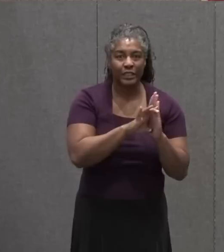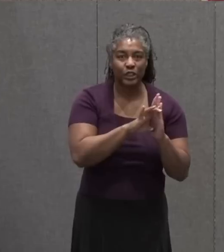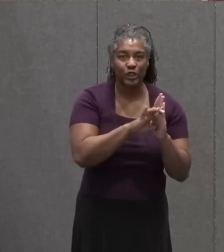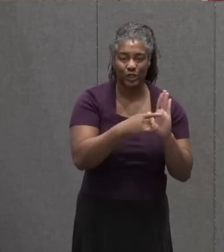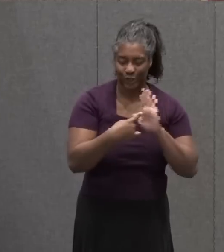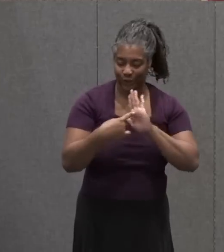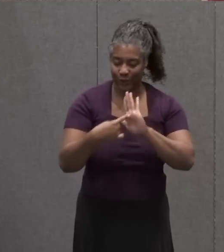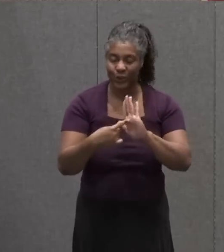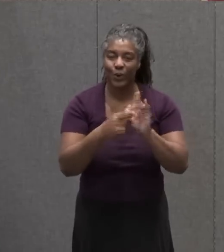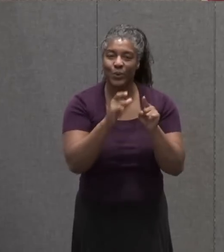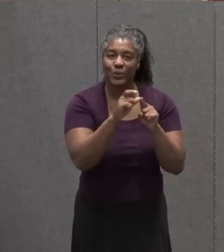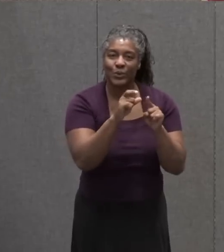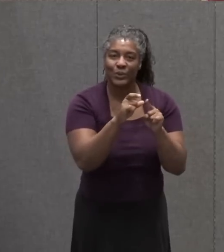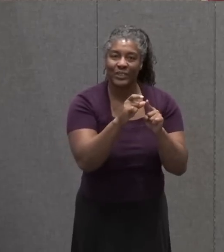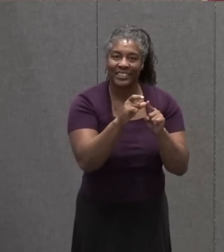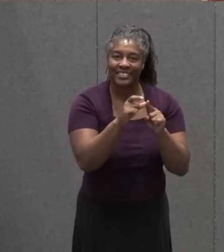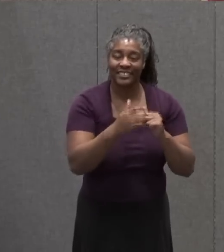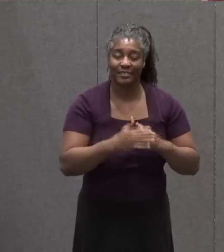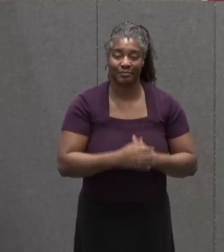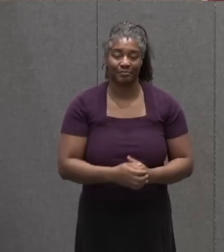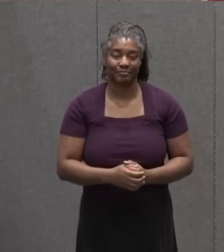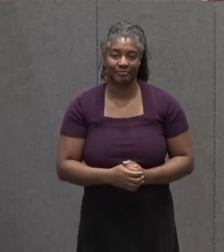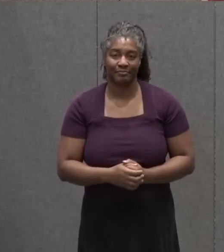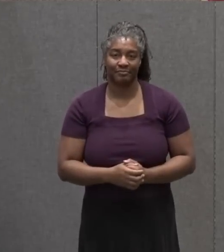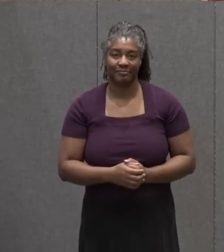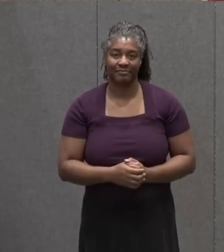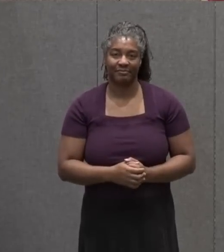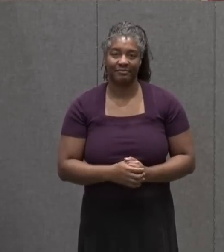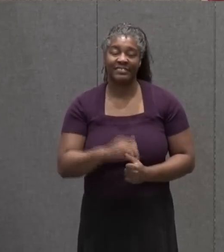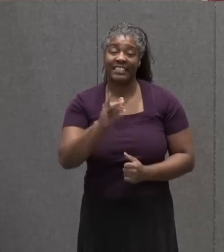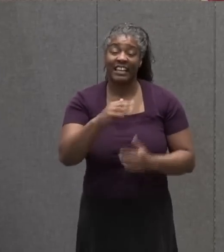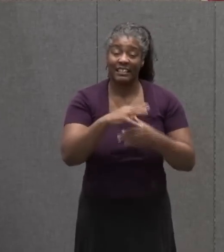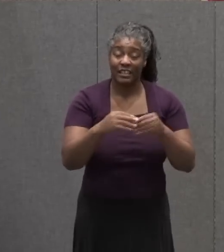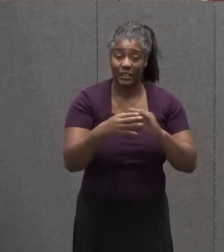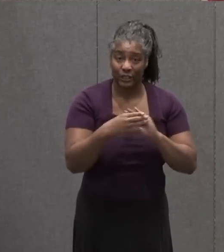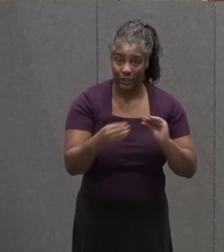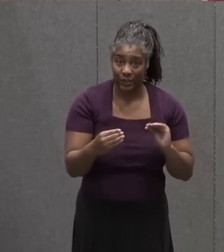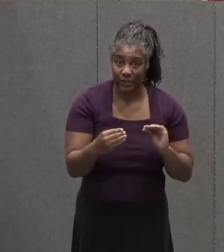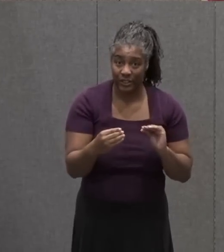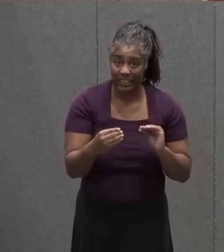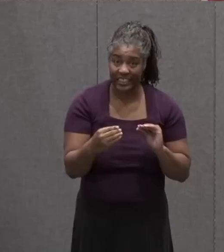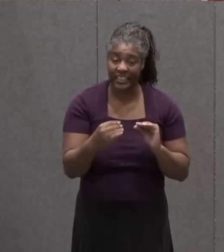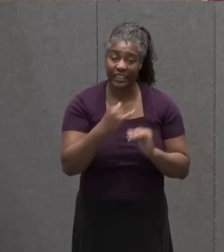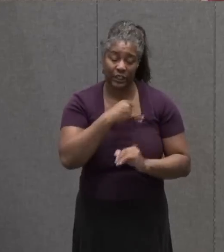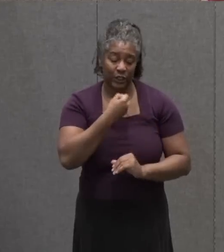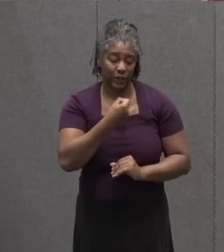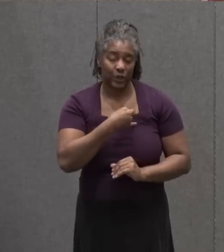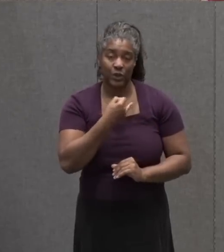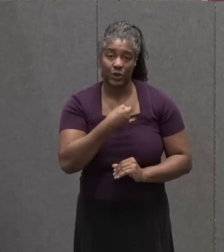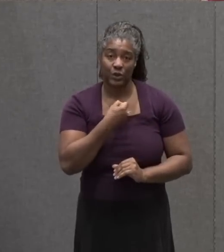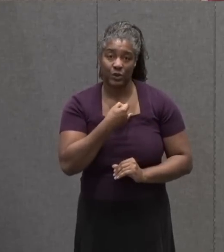In this story, Jerome wrote down words he saw, read or heard, you can do this at home too,